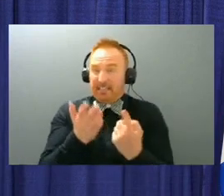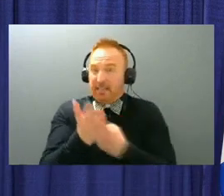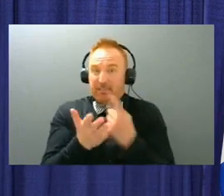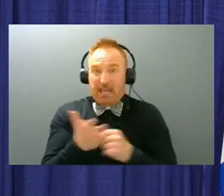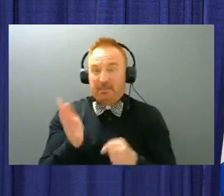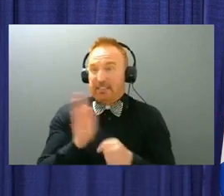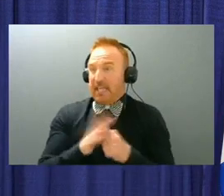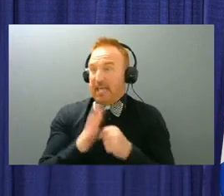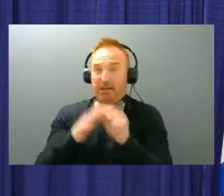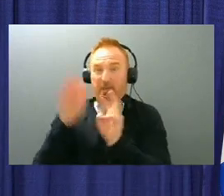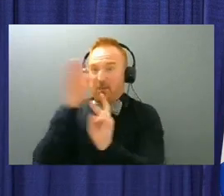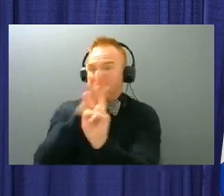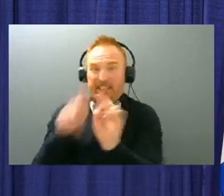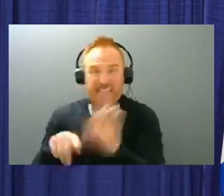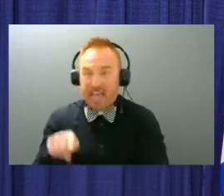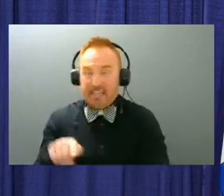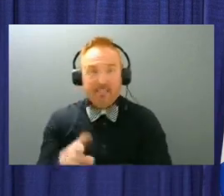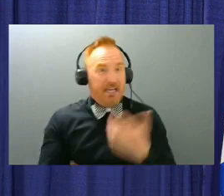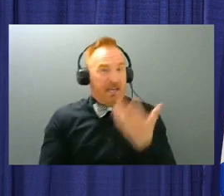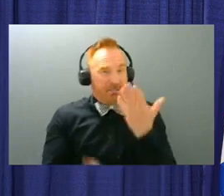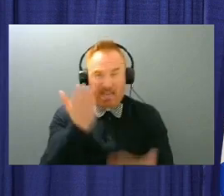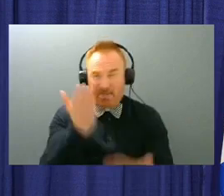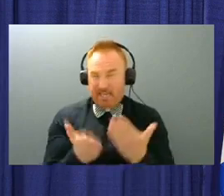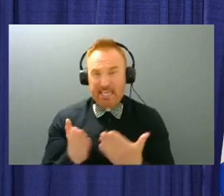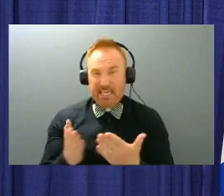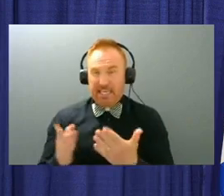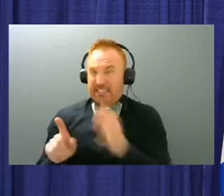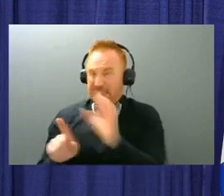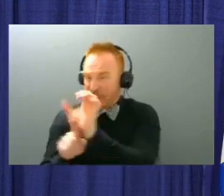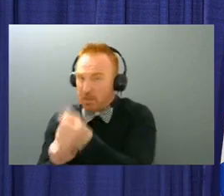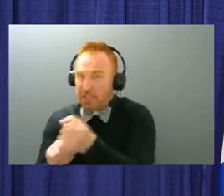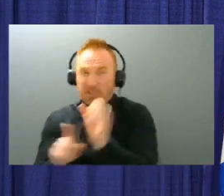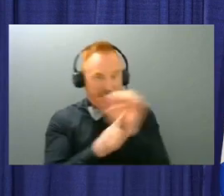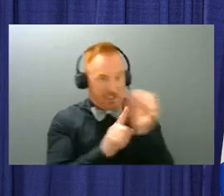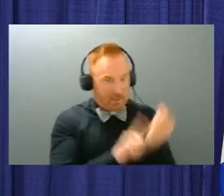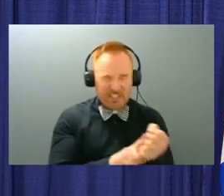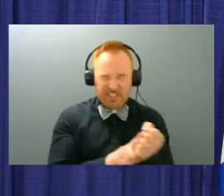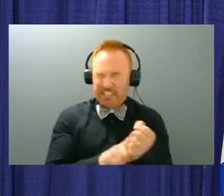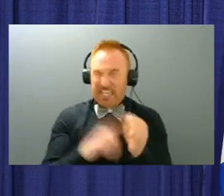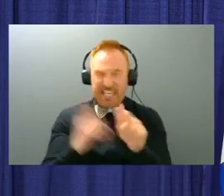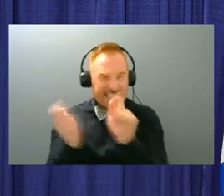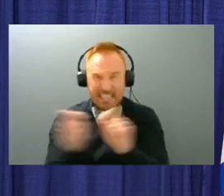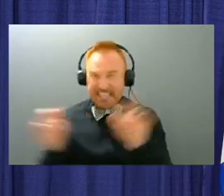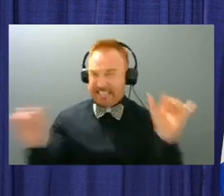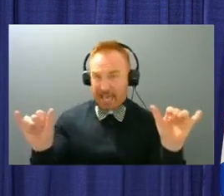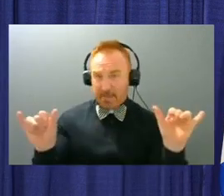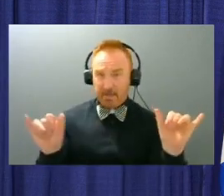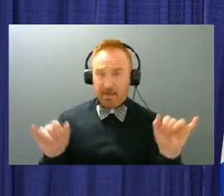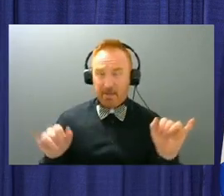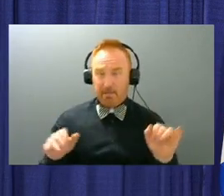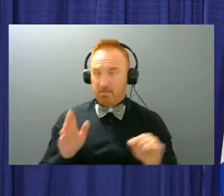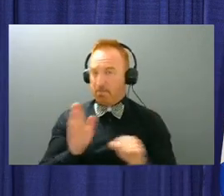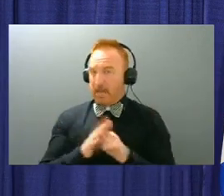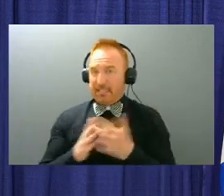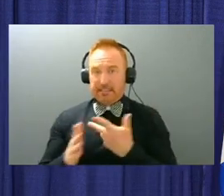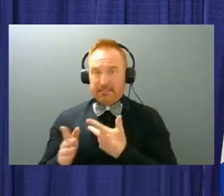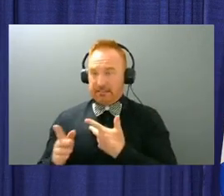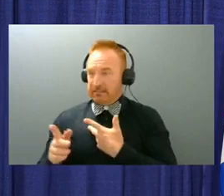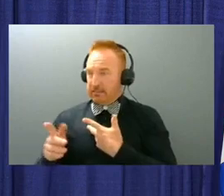circumstances, even in the same circumstances you may get different results, just based on who knows what and other